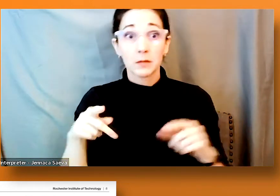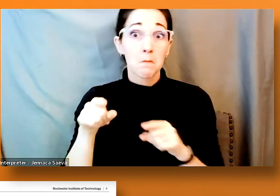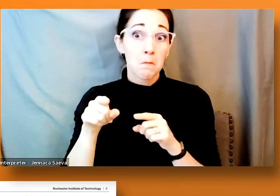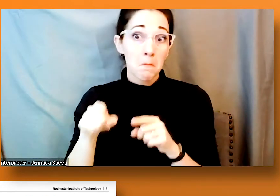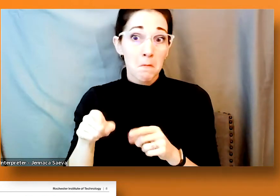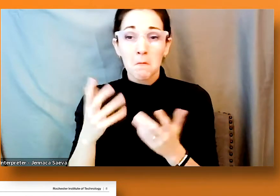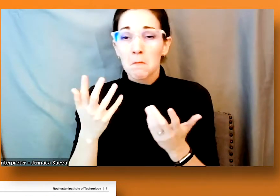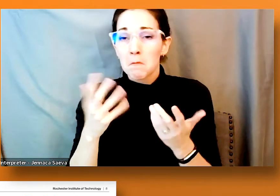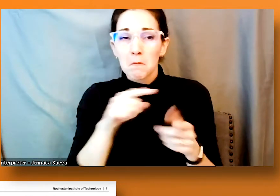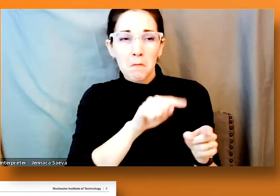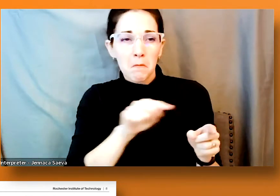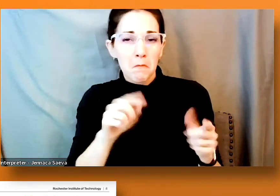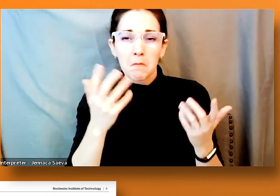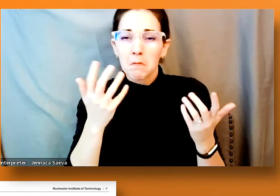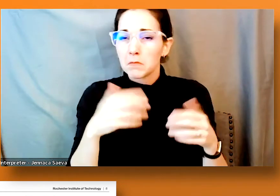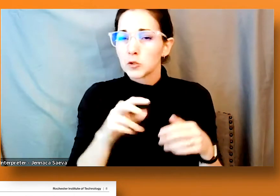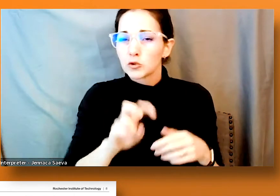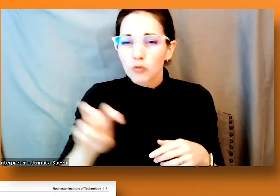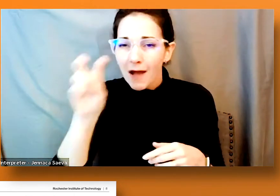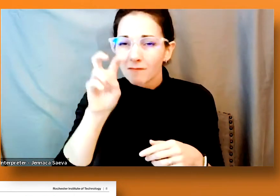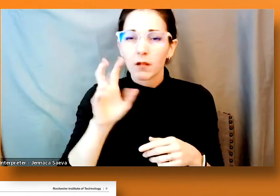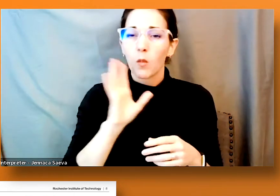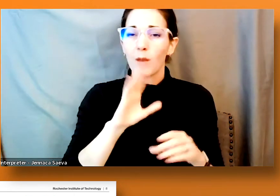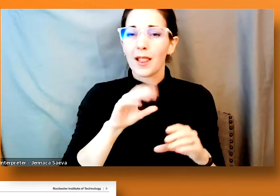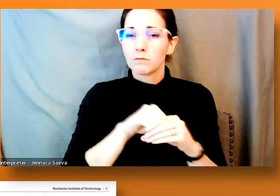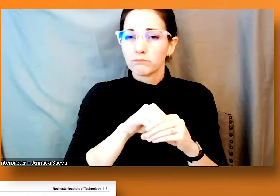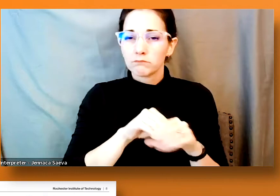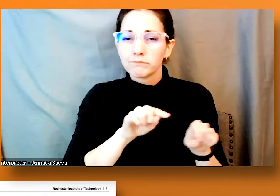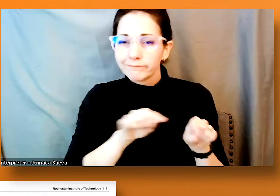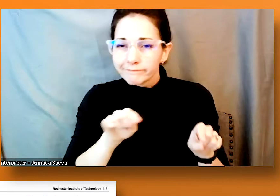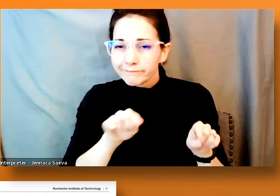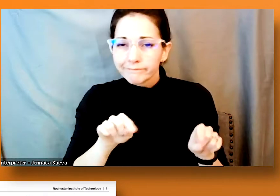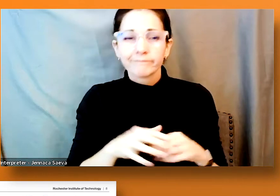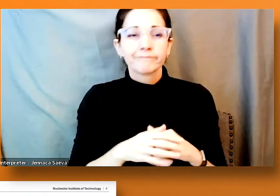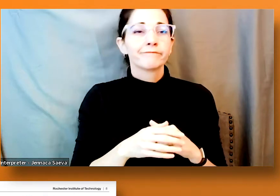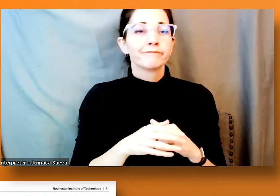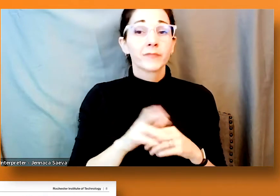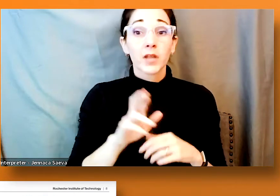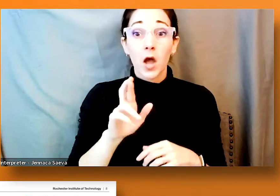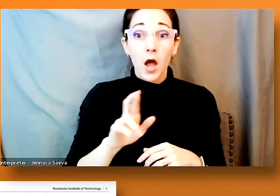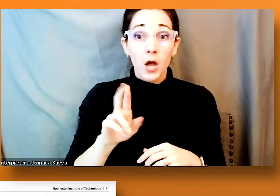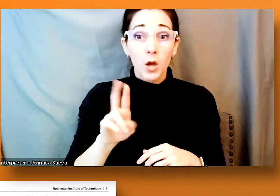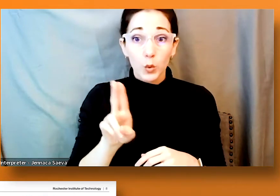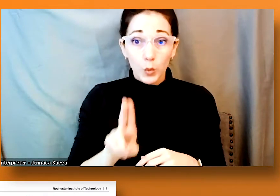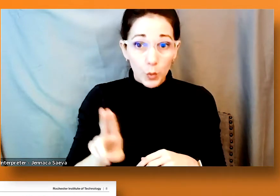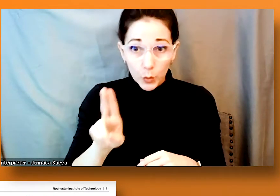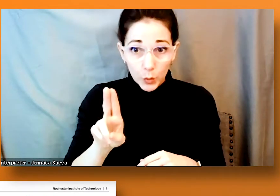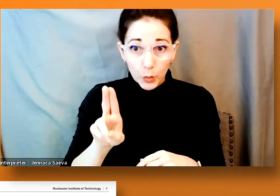such as travel maybe, REU.